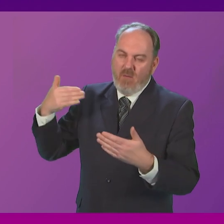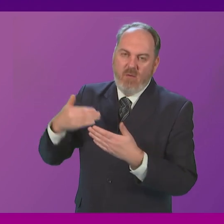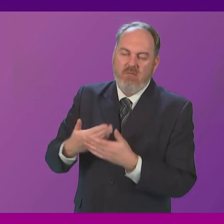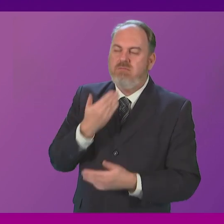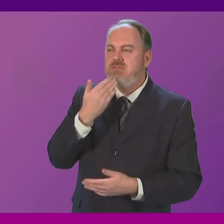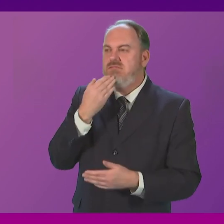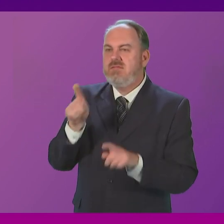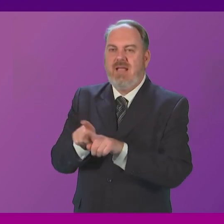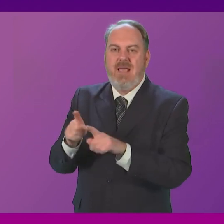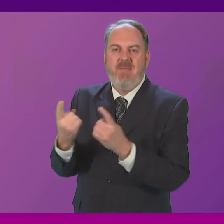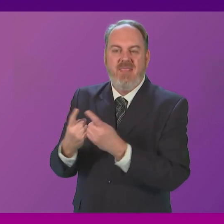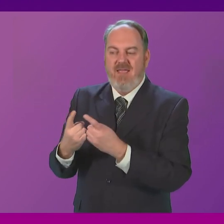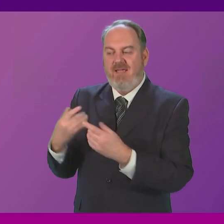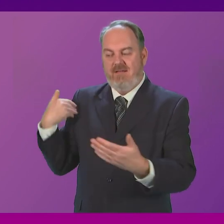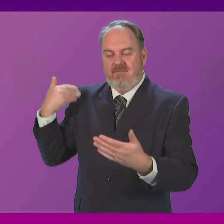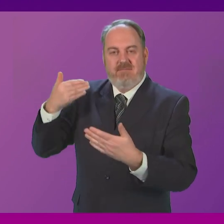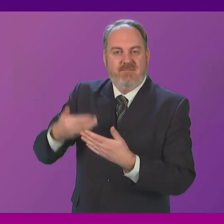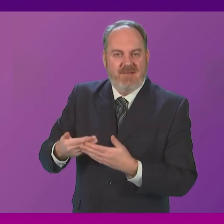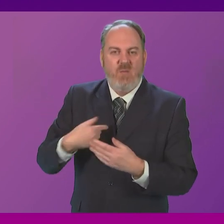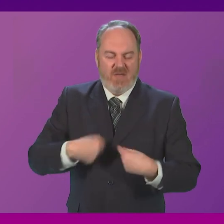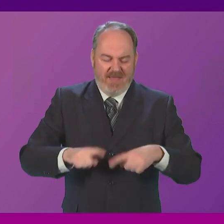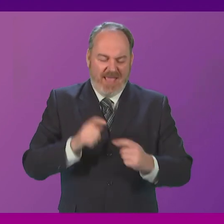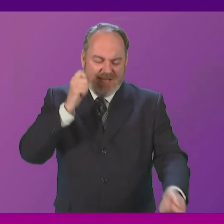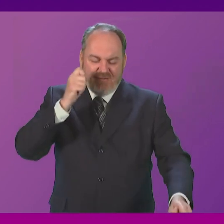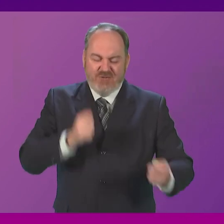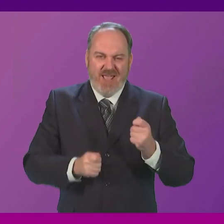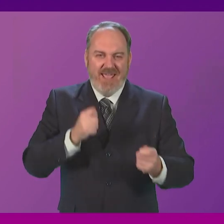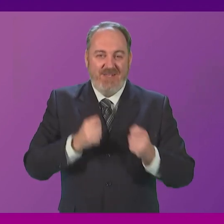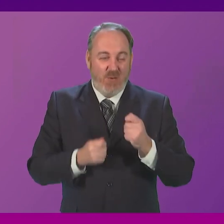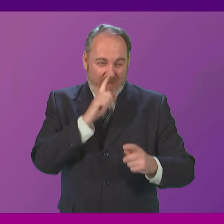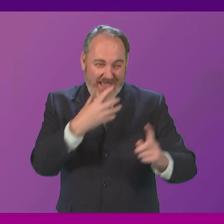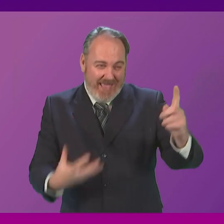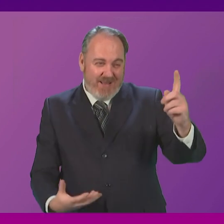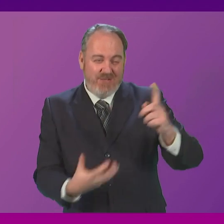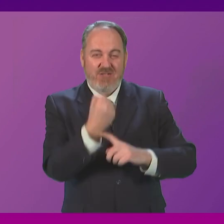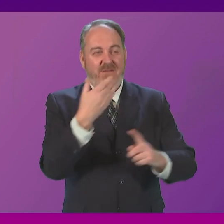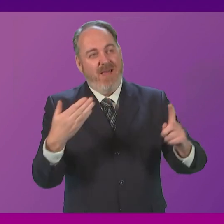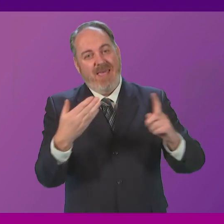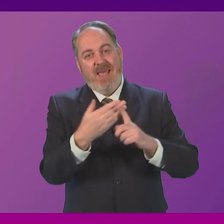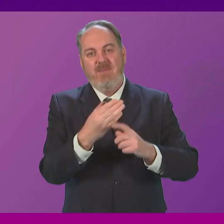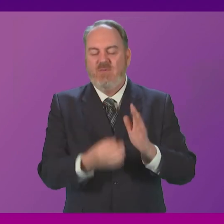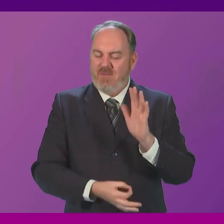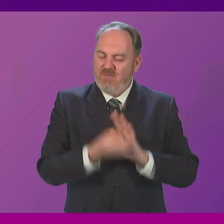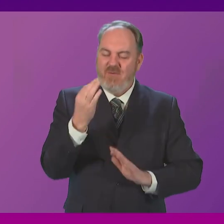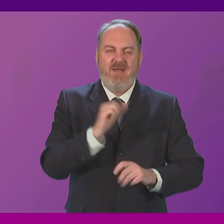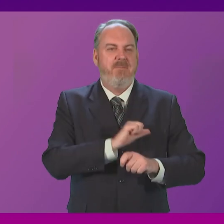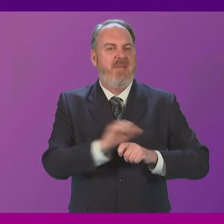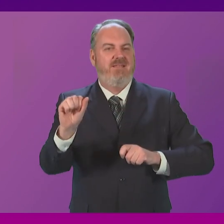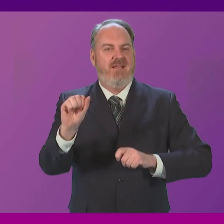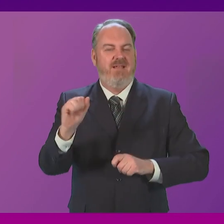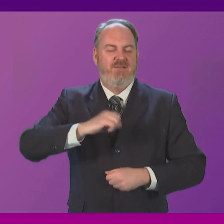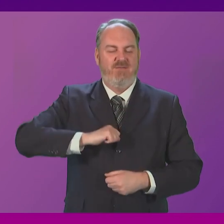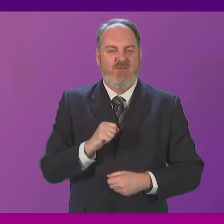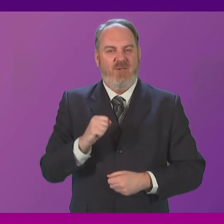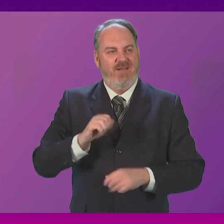That other bank could be in sight, so we just have to reach for it now, for a better country.